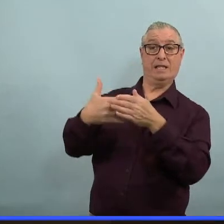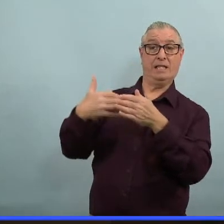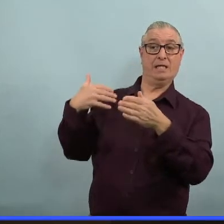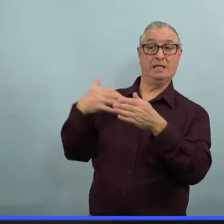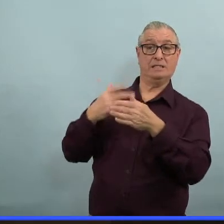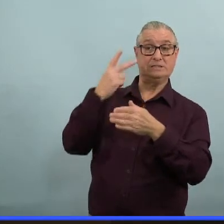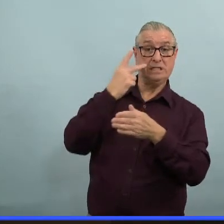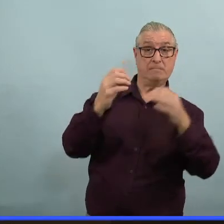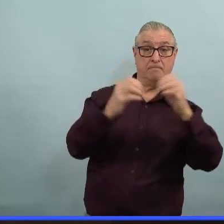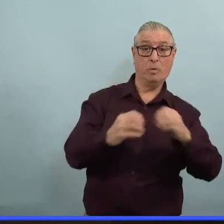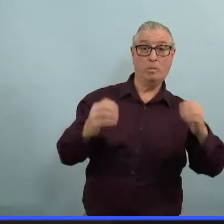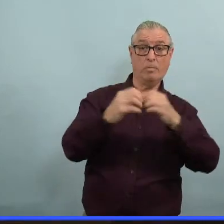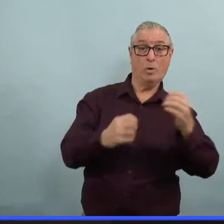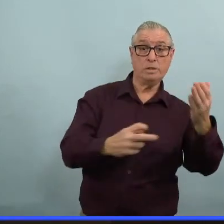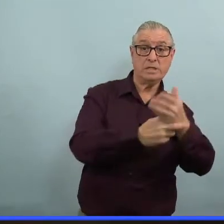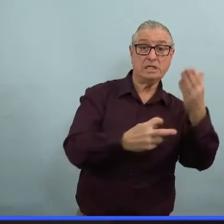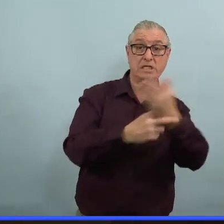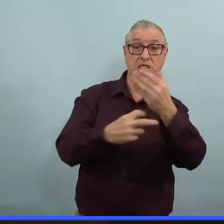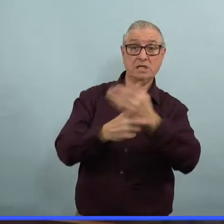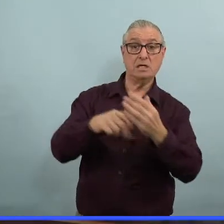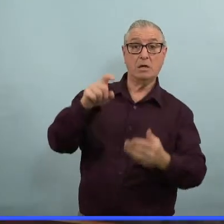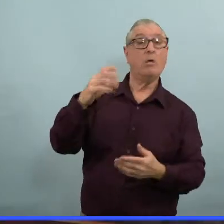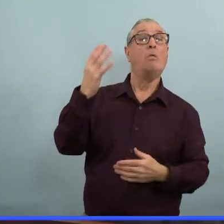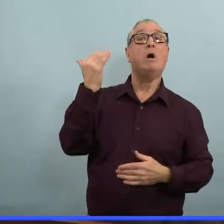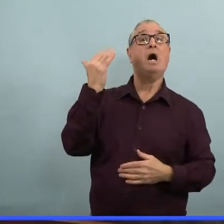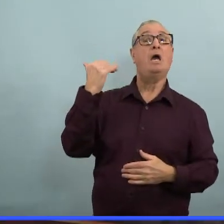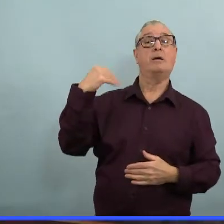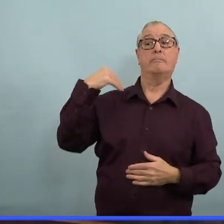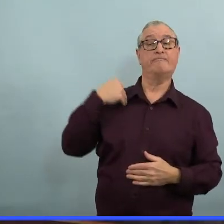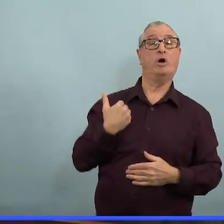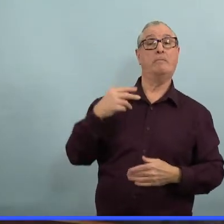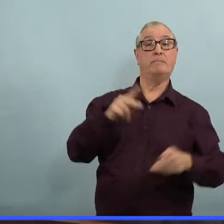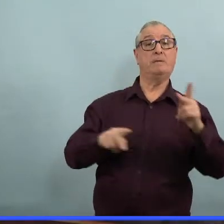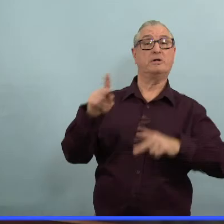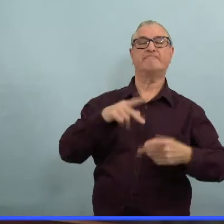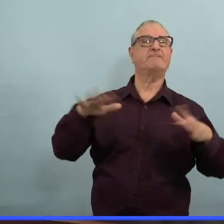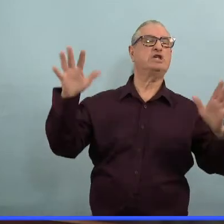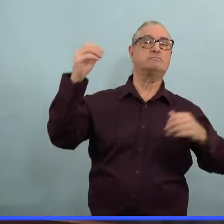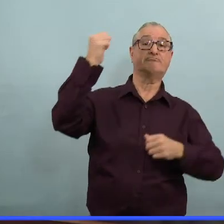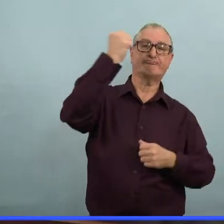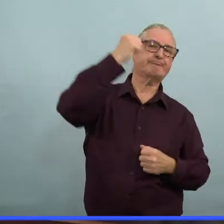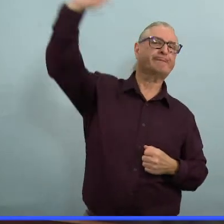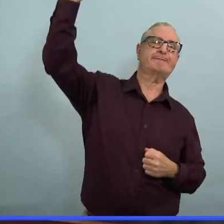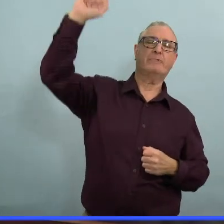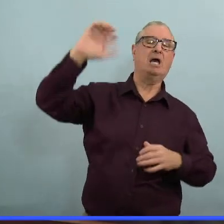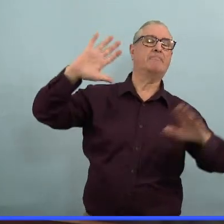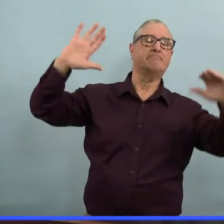just more enforcement you know i i think it's uh it could be a combination of both i think people